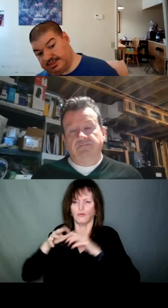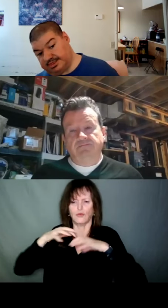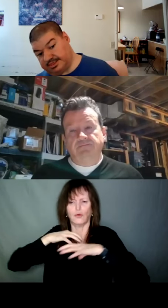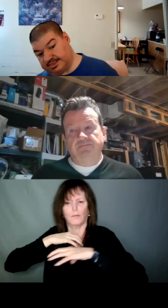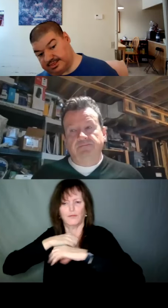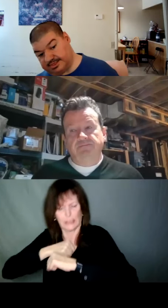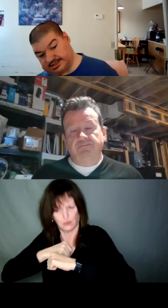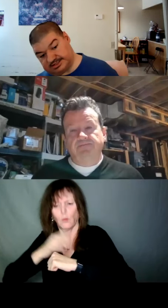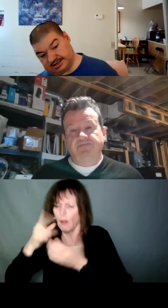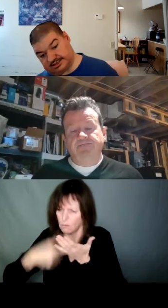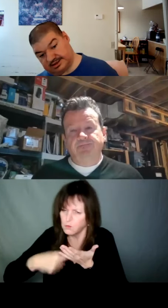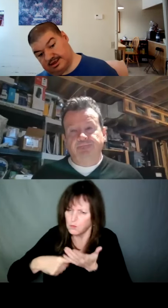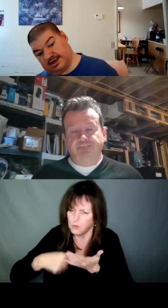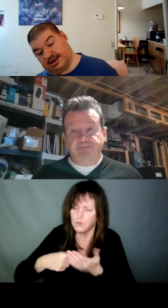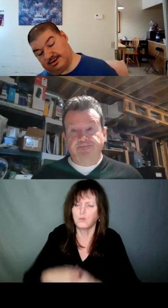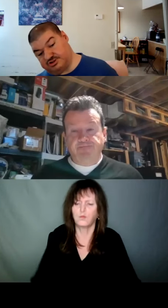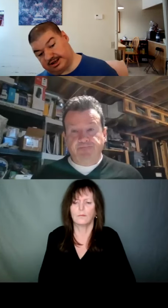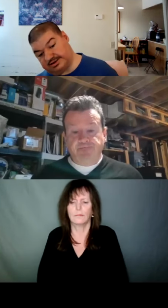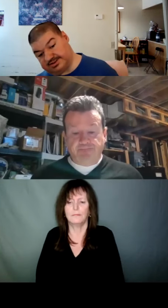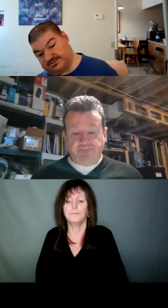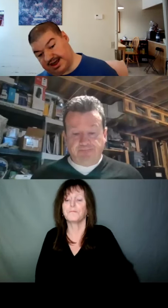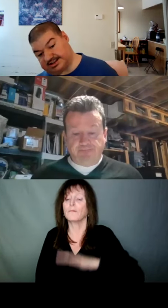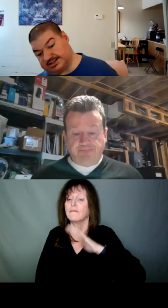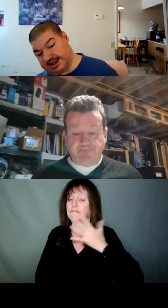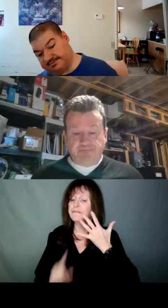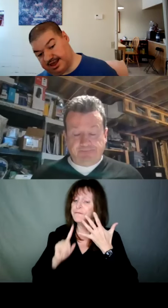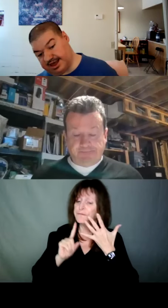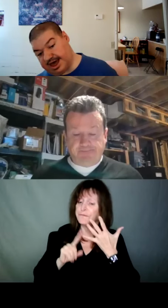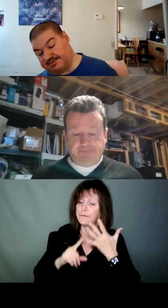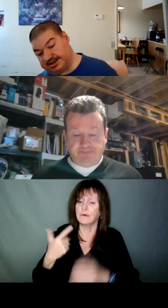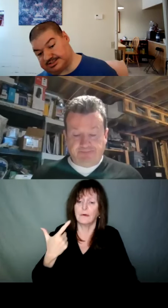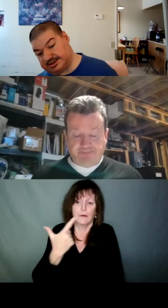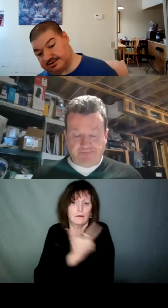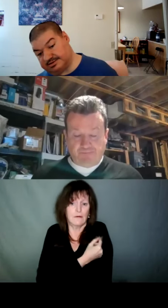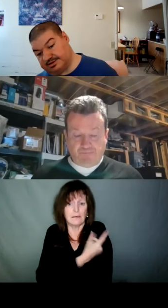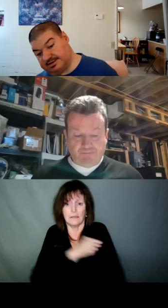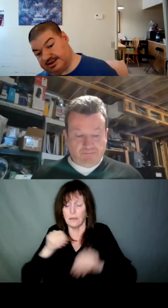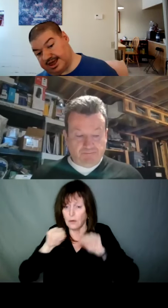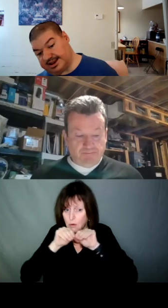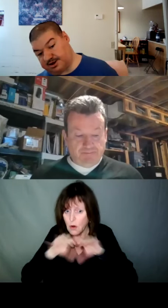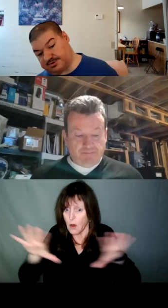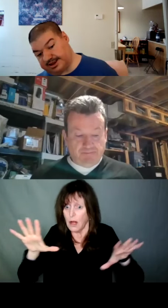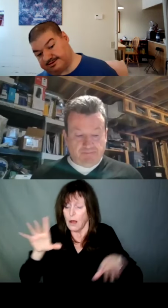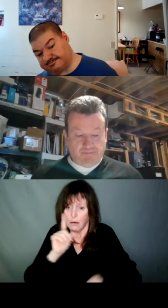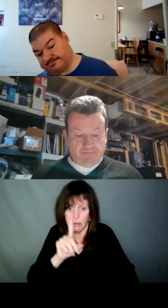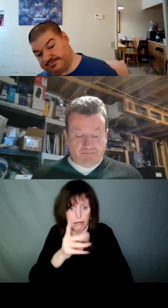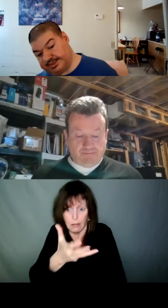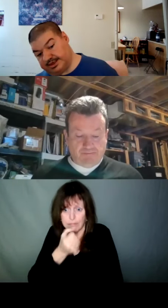The fifth objective is the vaccine rollout and is getting